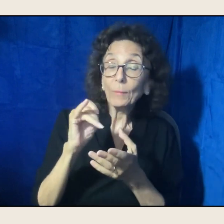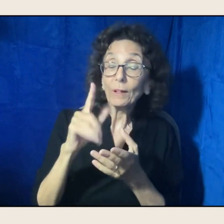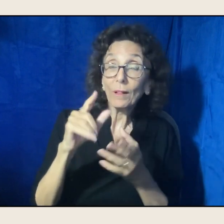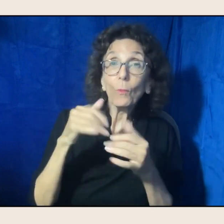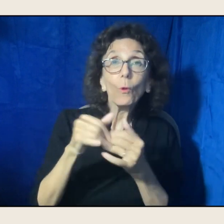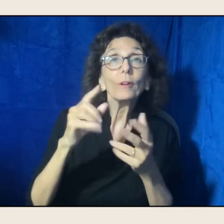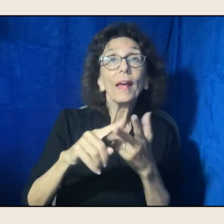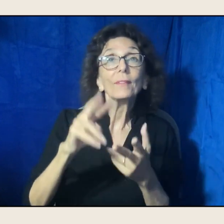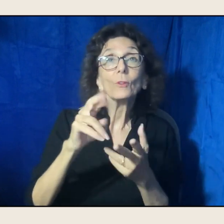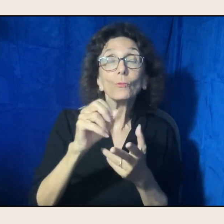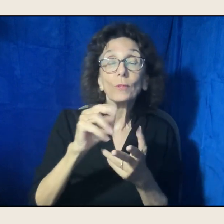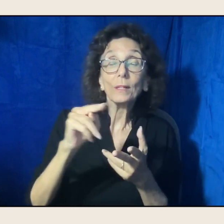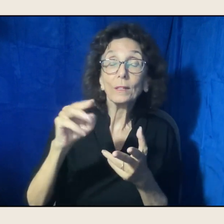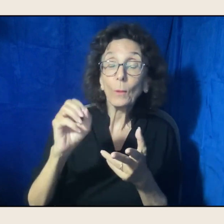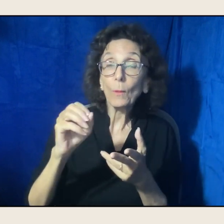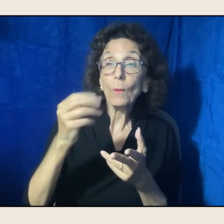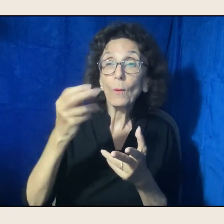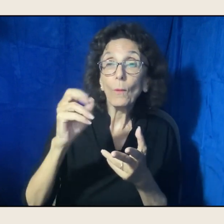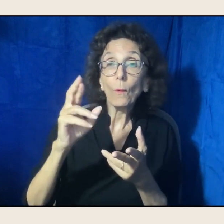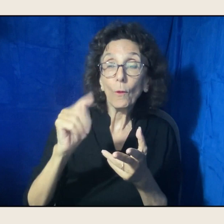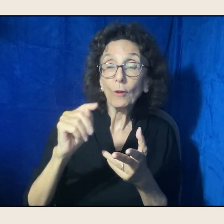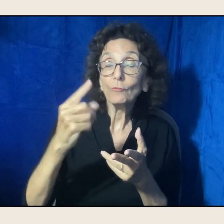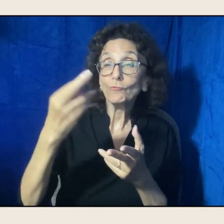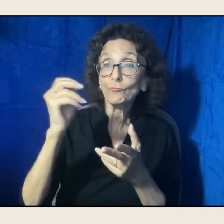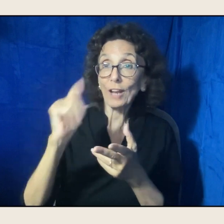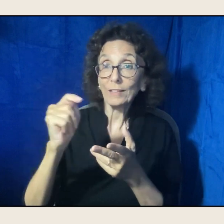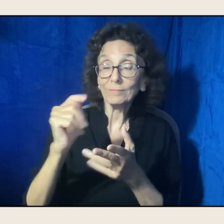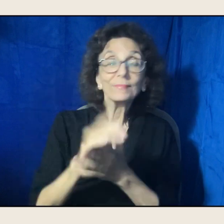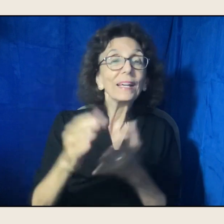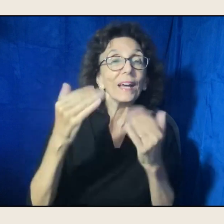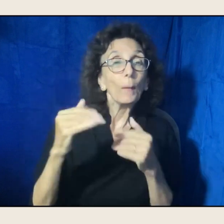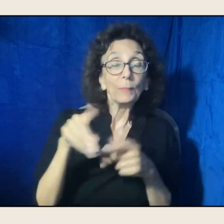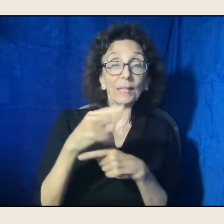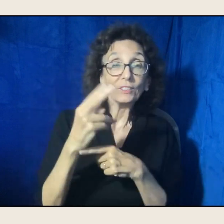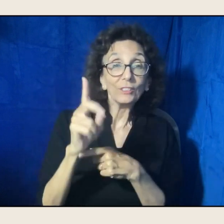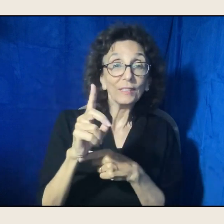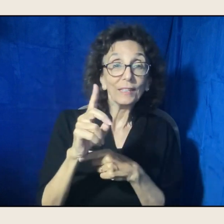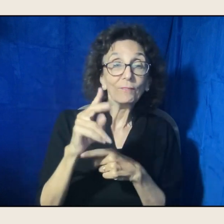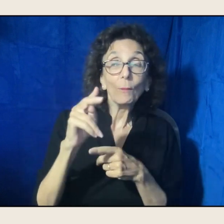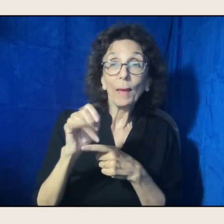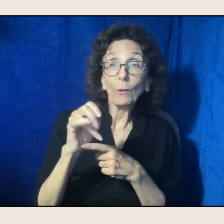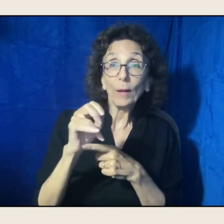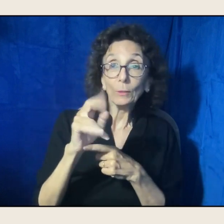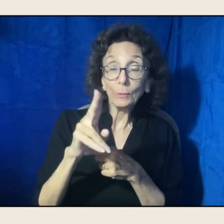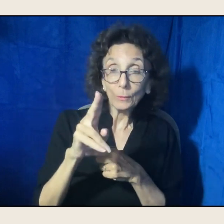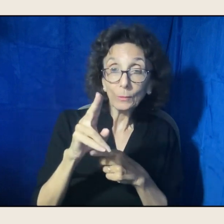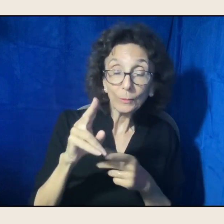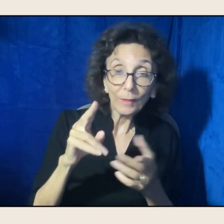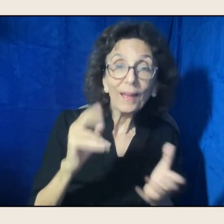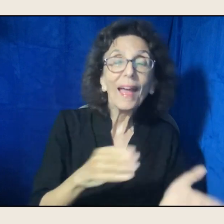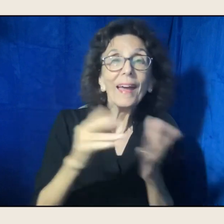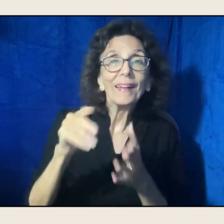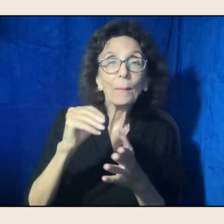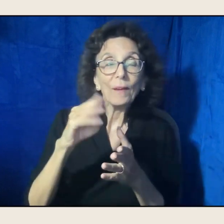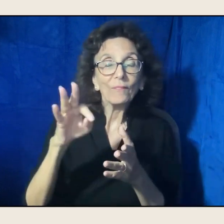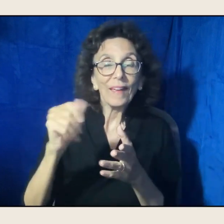She holds a PhD in American Studies from New York university and an MFA in visual arts from Columbia University.